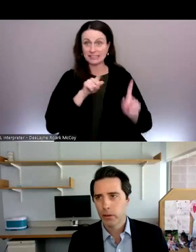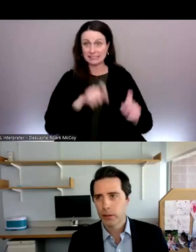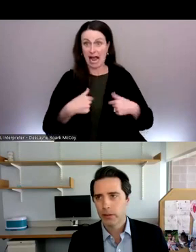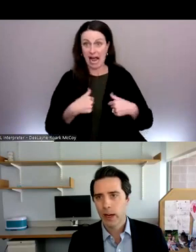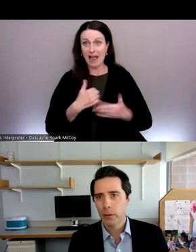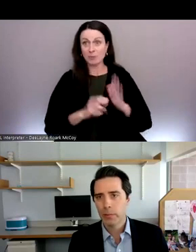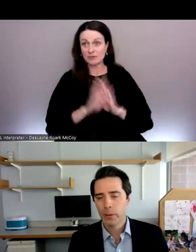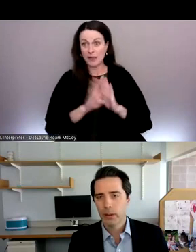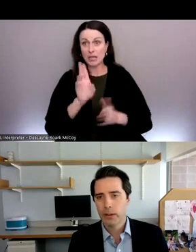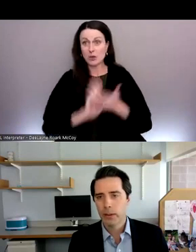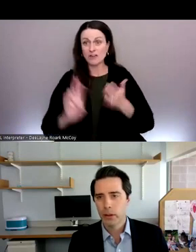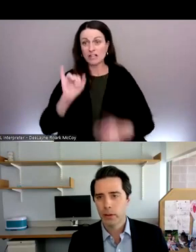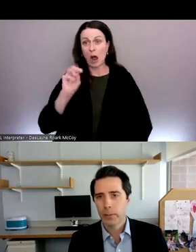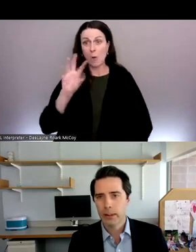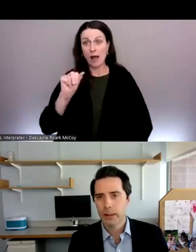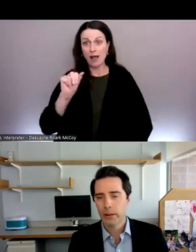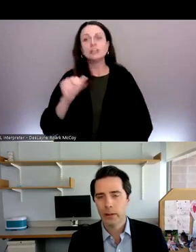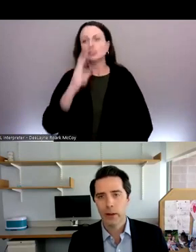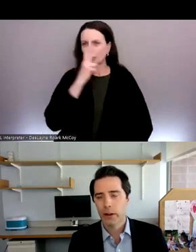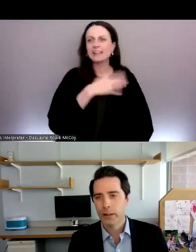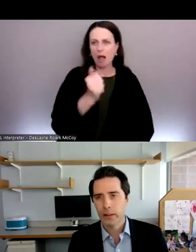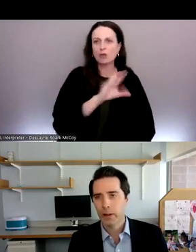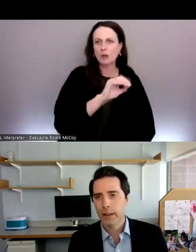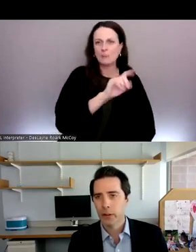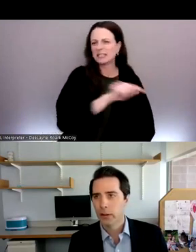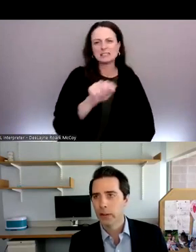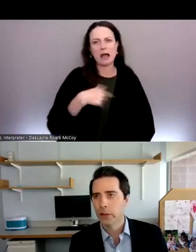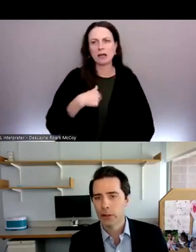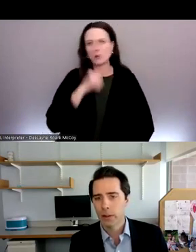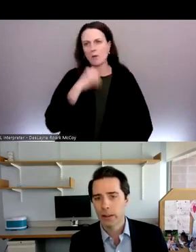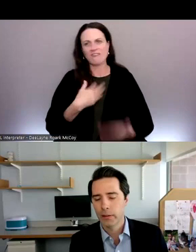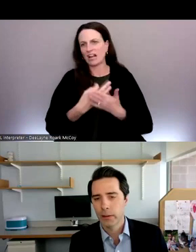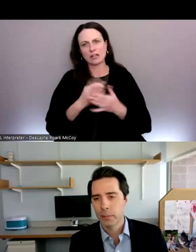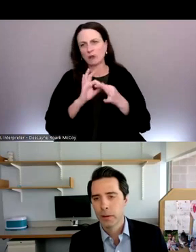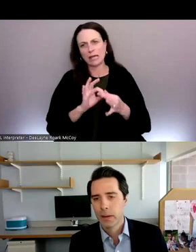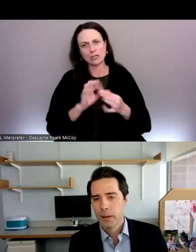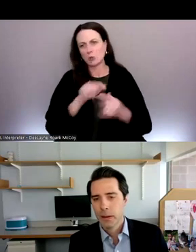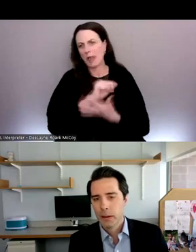at University of Iowa but you can see there's other companies here I don't have any Financial relationship with any